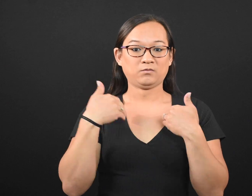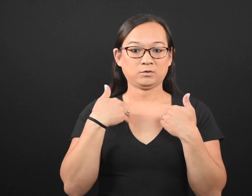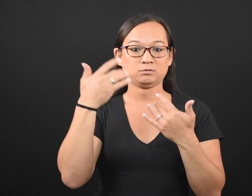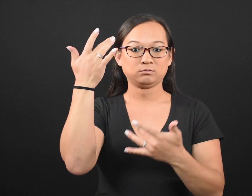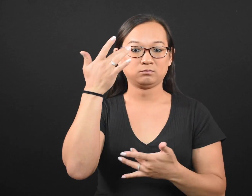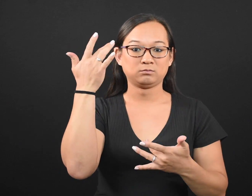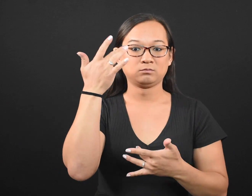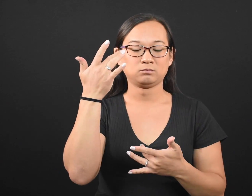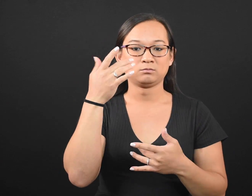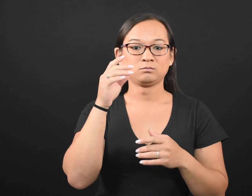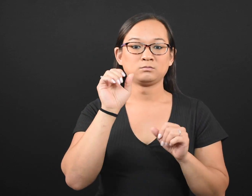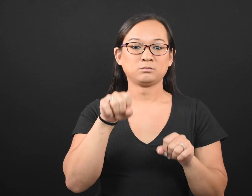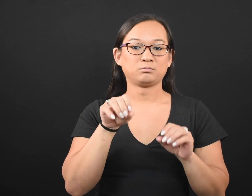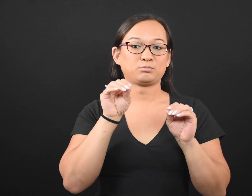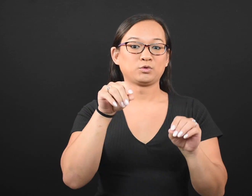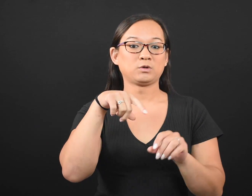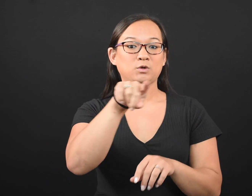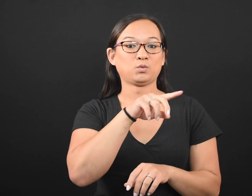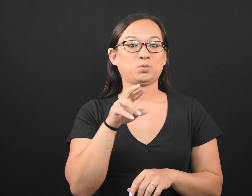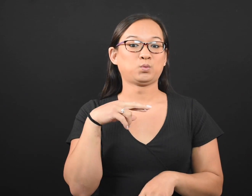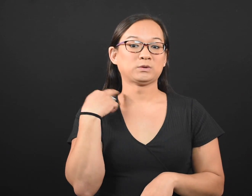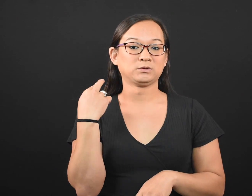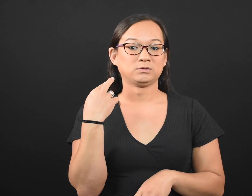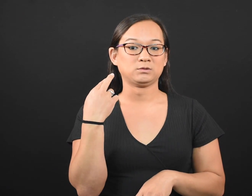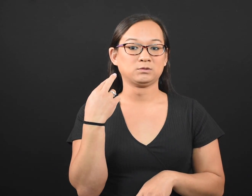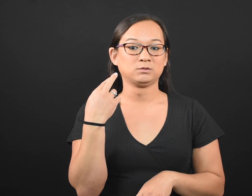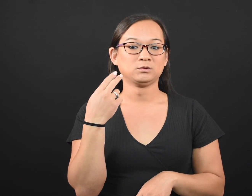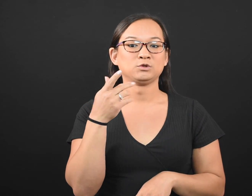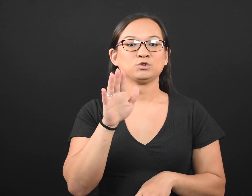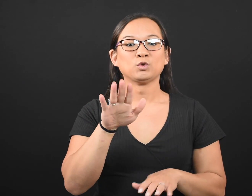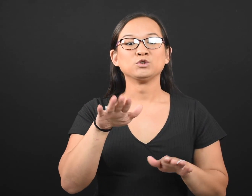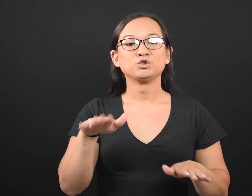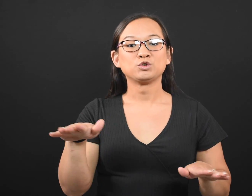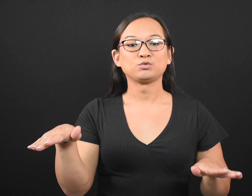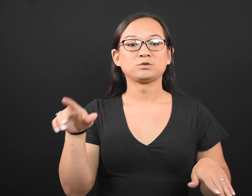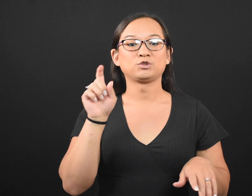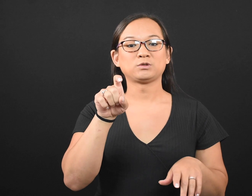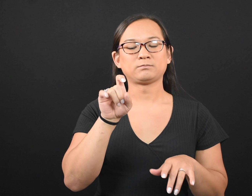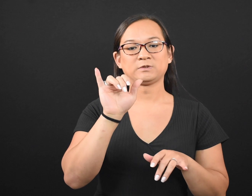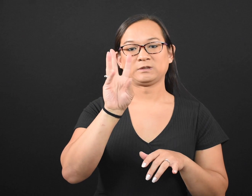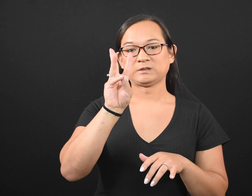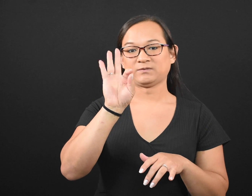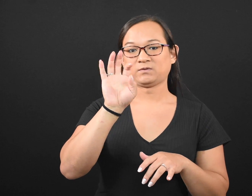● If your child does visit someone who is over age 65 or has an underlying medical condition